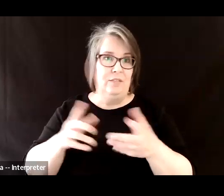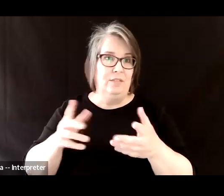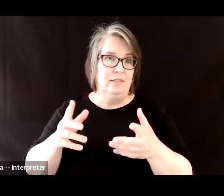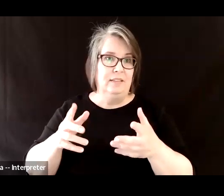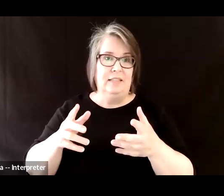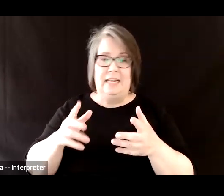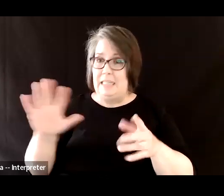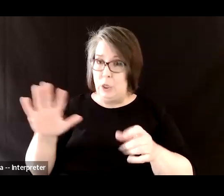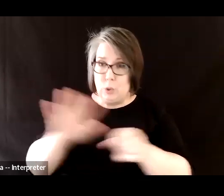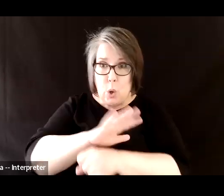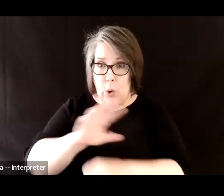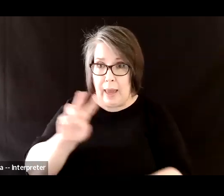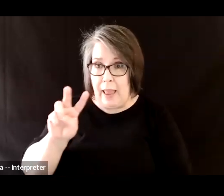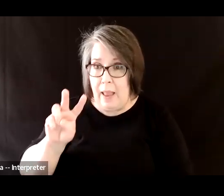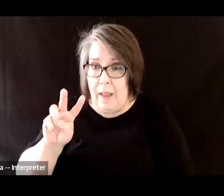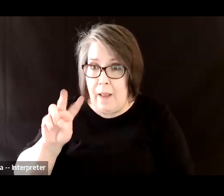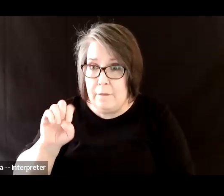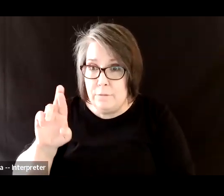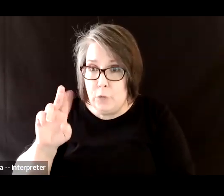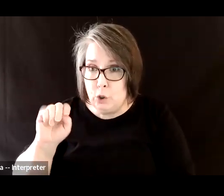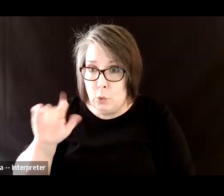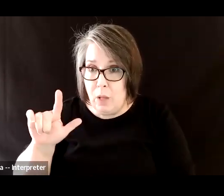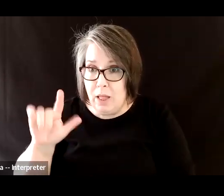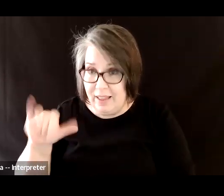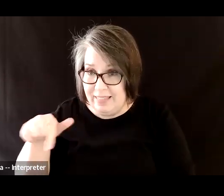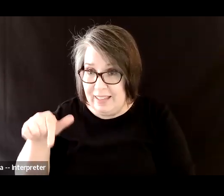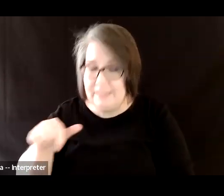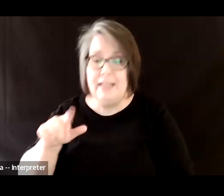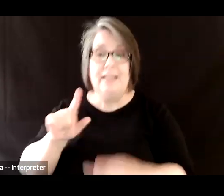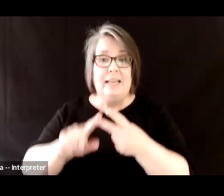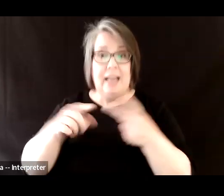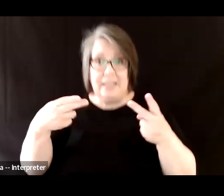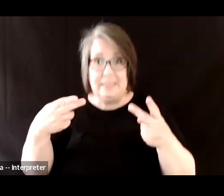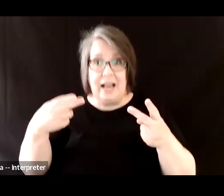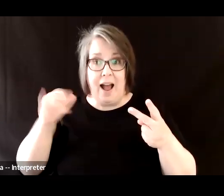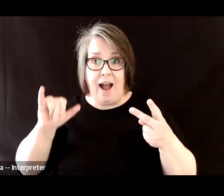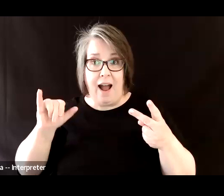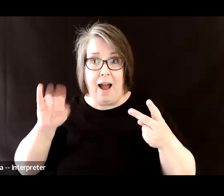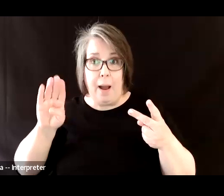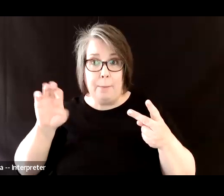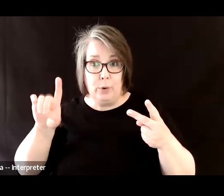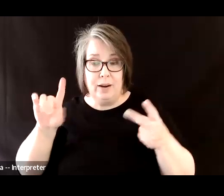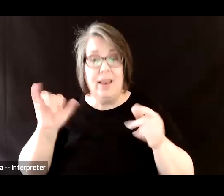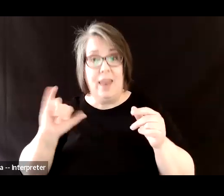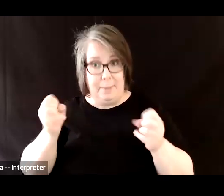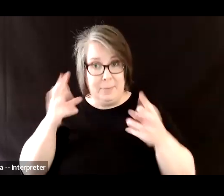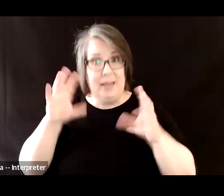totally virtual event like this one, is it a hybrid event like many of the campus that we have on campus where some folks are